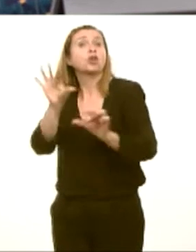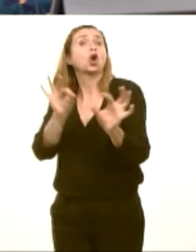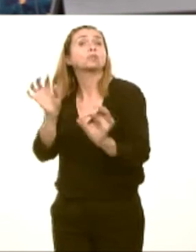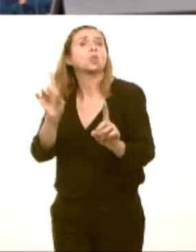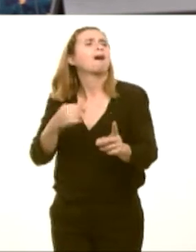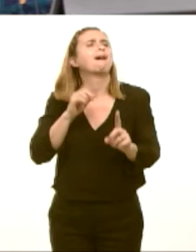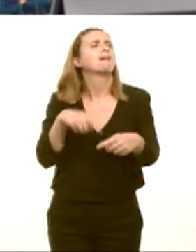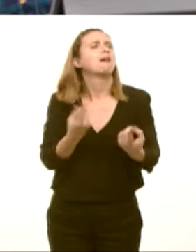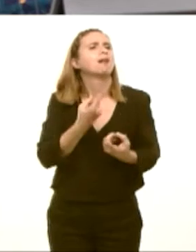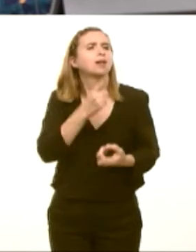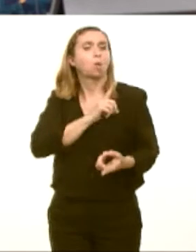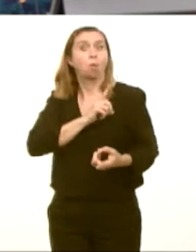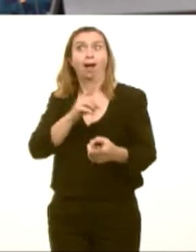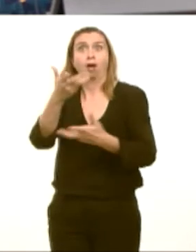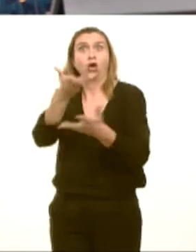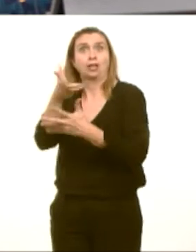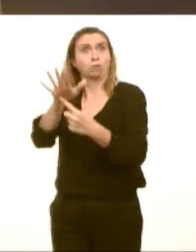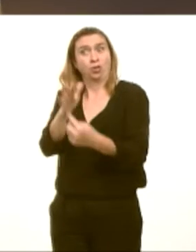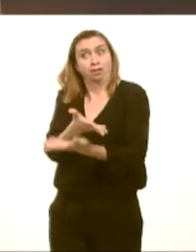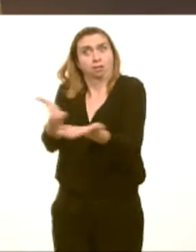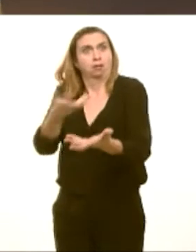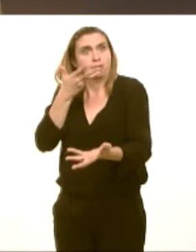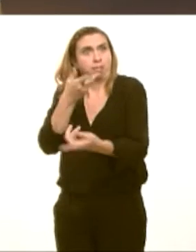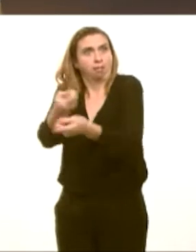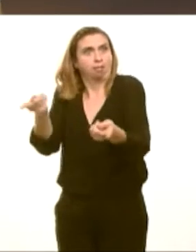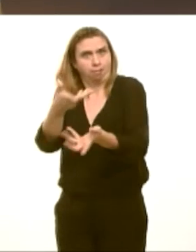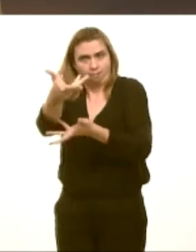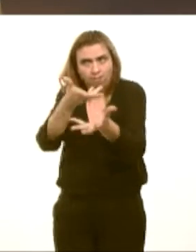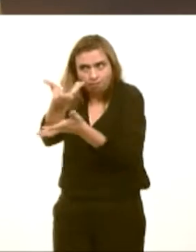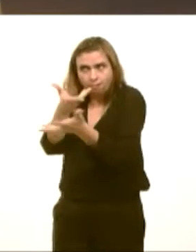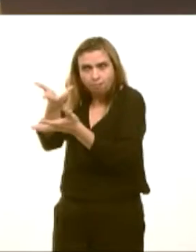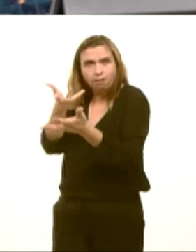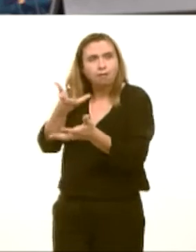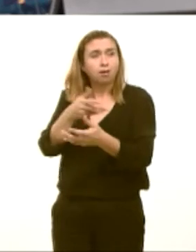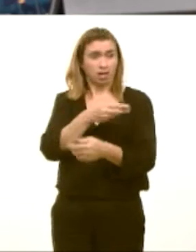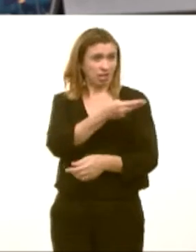just closed. There were some on her benches who urged me and urged us on these benches to disregard